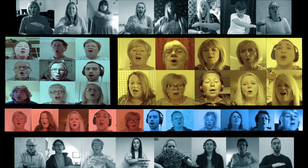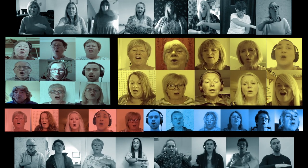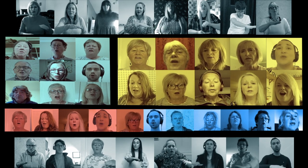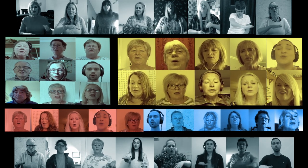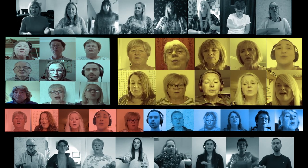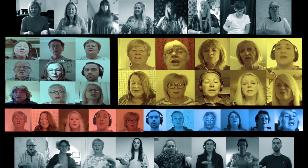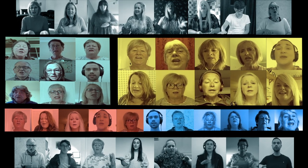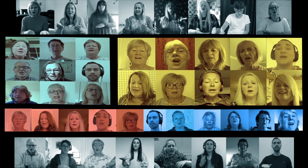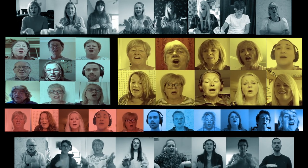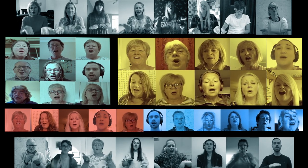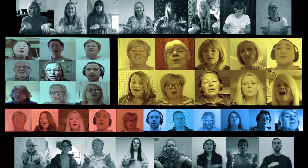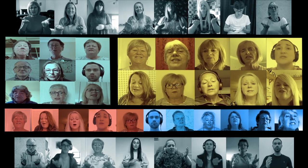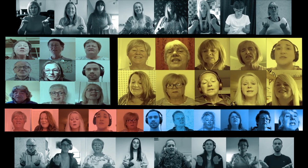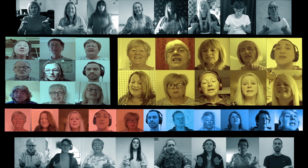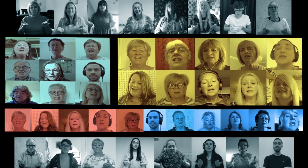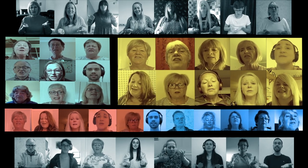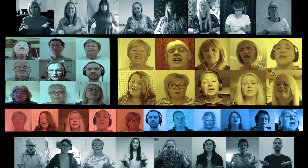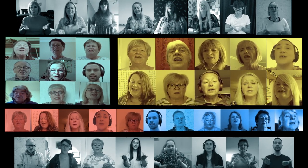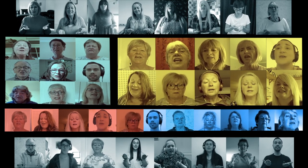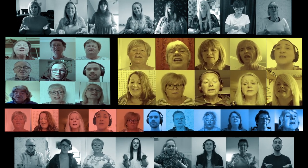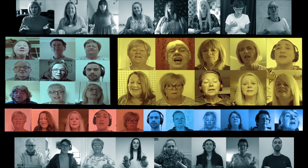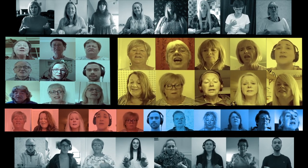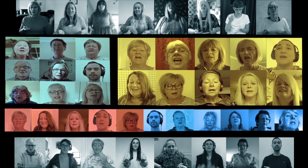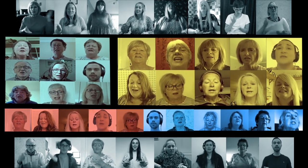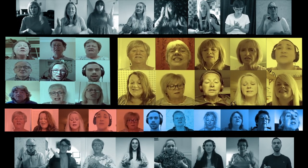All that we are receiving